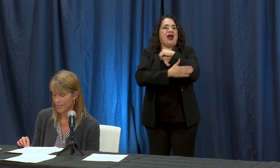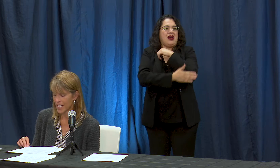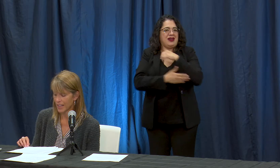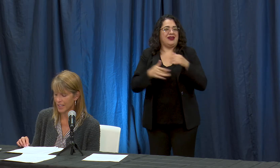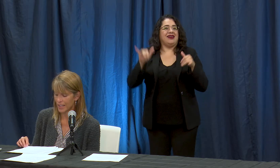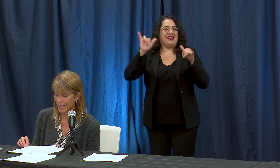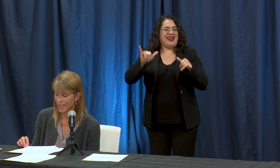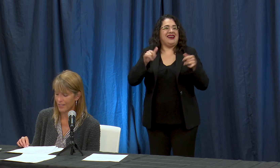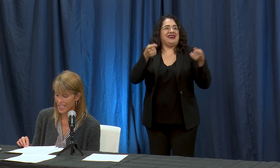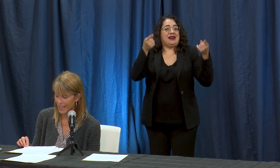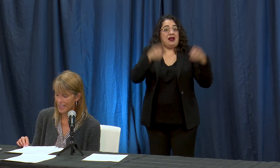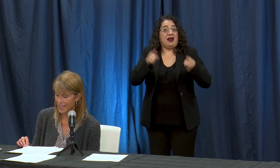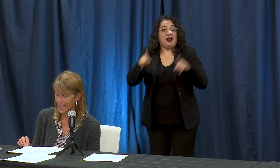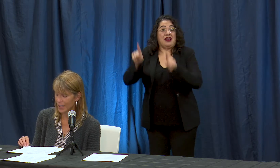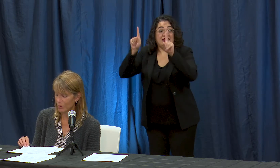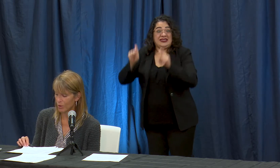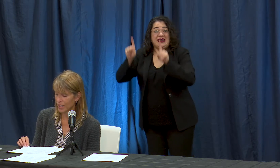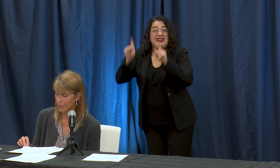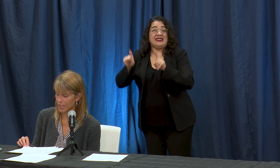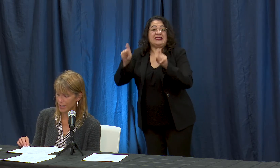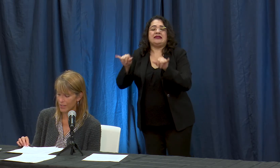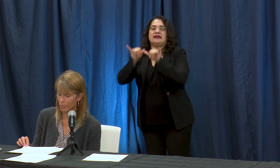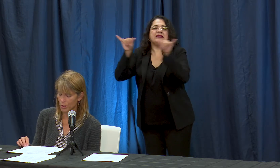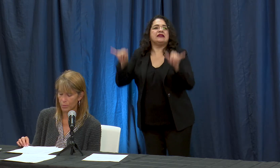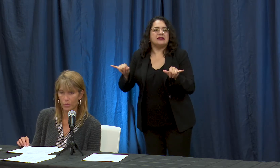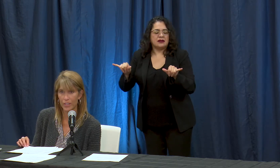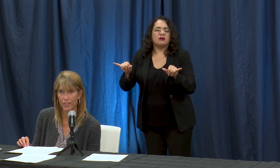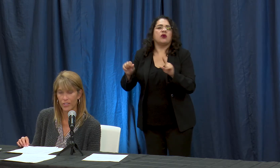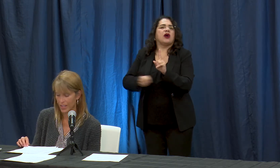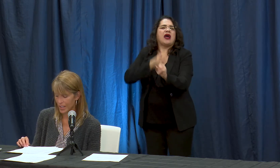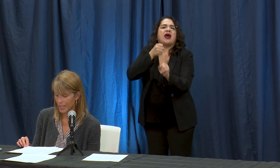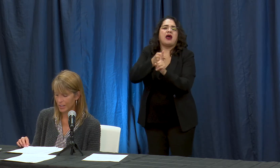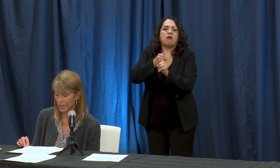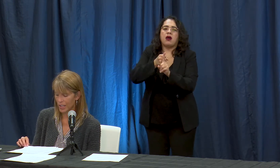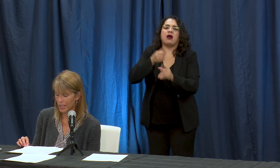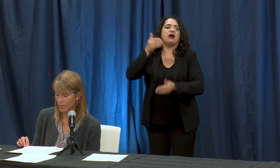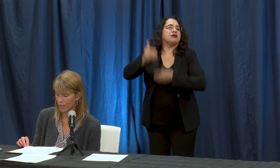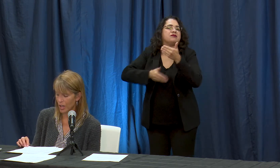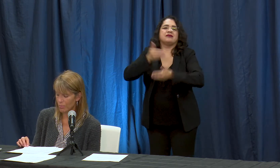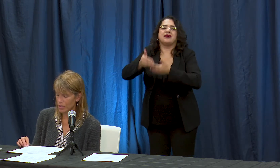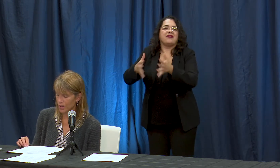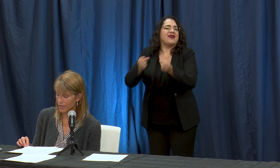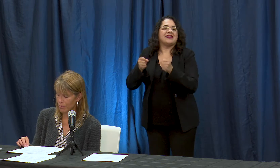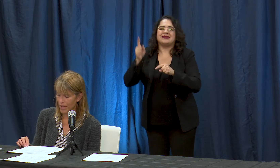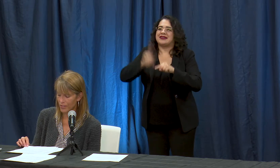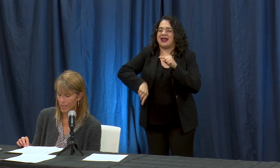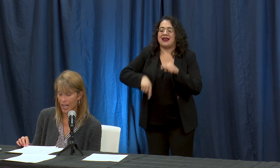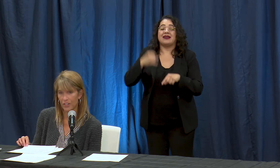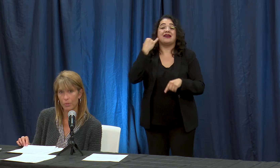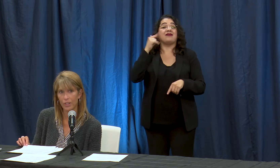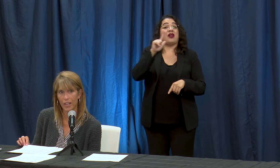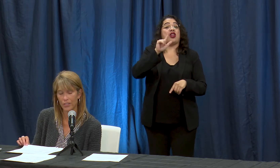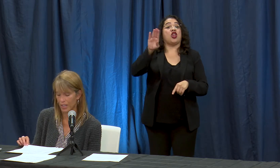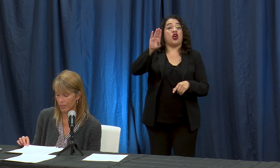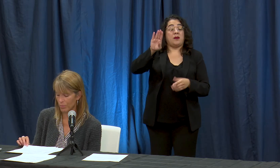fatality data reporting can be delayed for multiple reasons including when a Long Beach resident passes in a hospital outside of Long